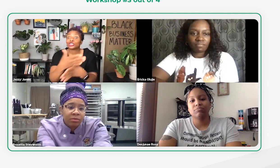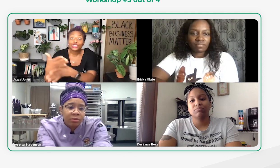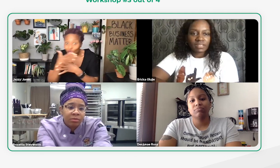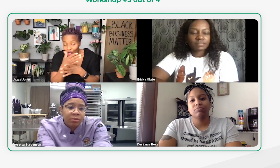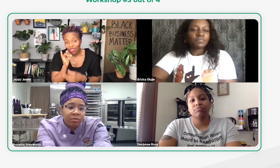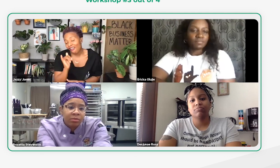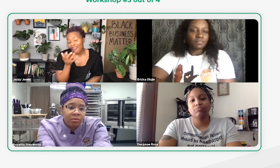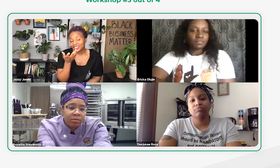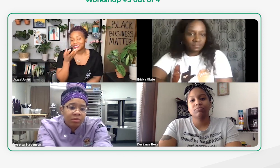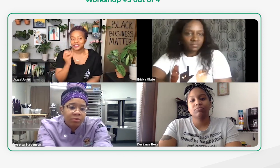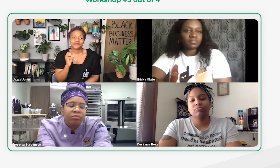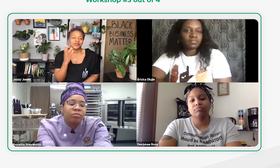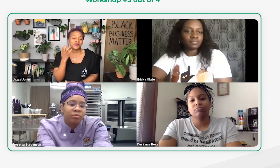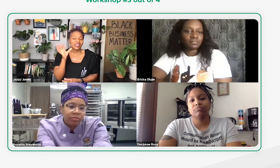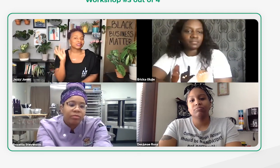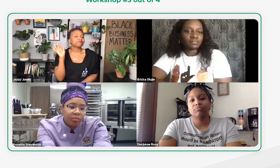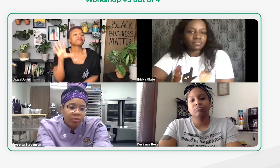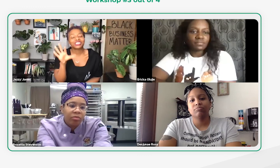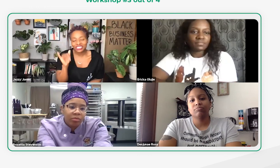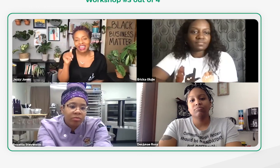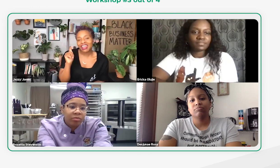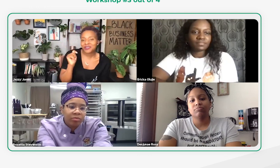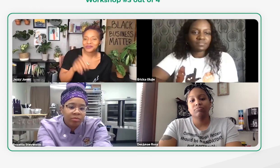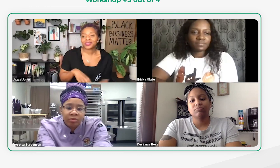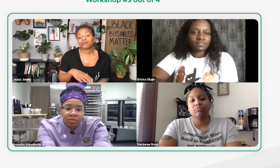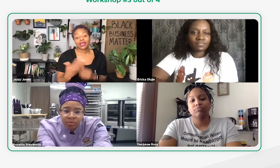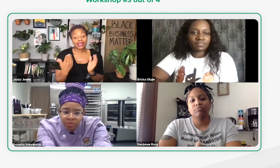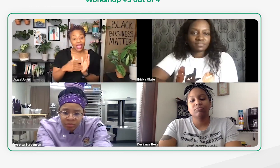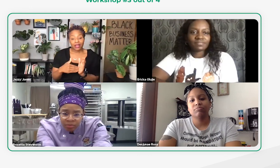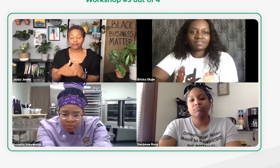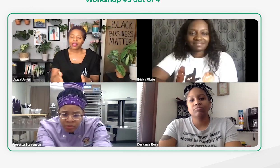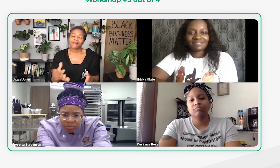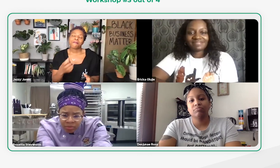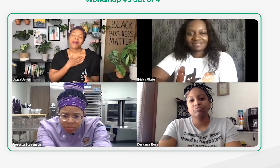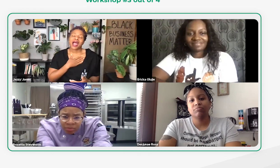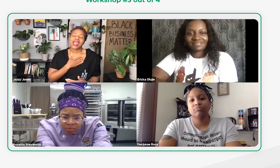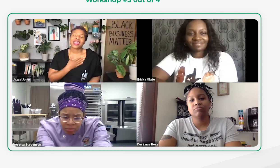website and looking at your resource and share that. That's one little tip. Again,